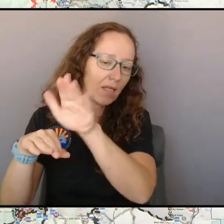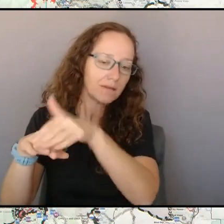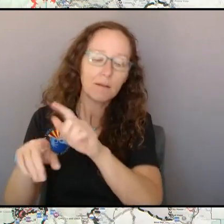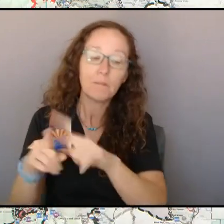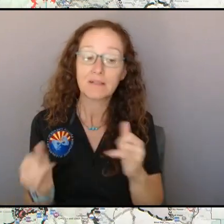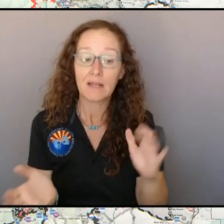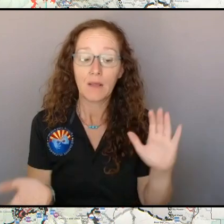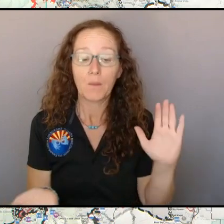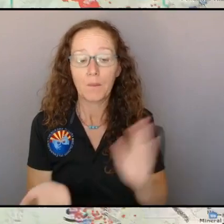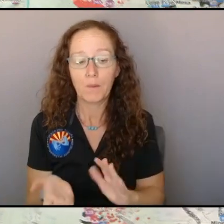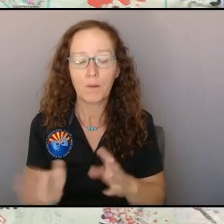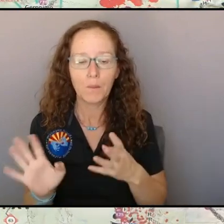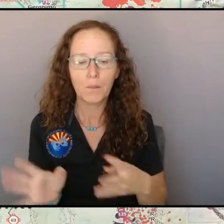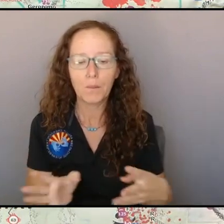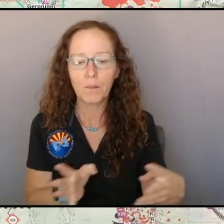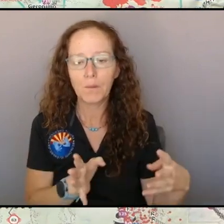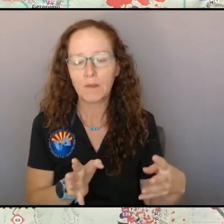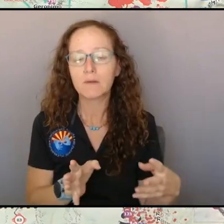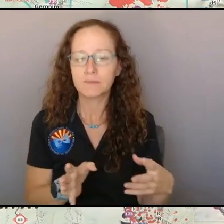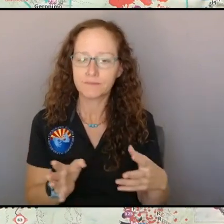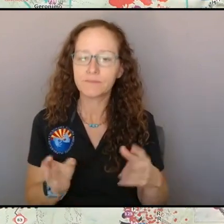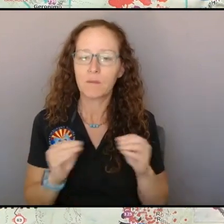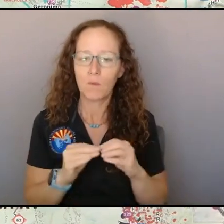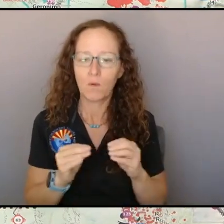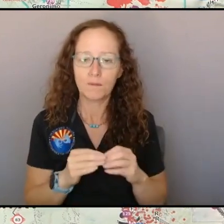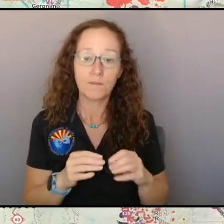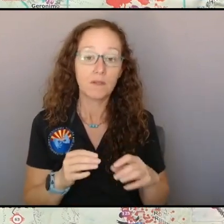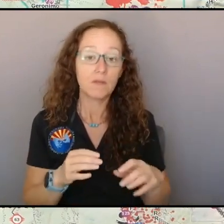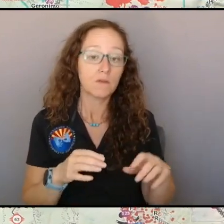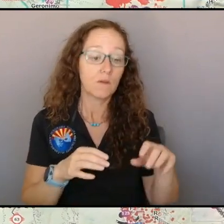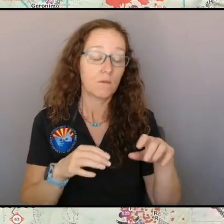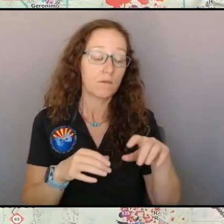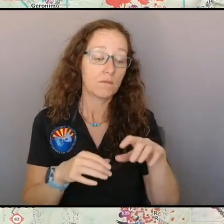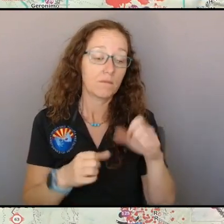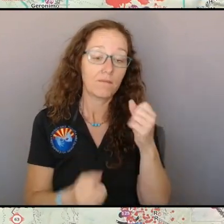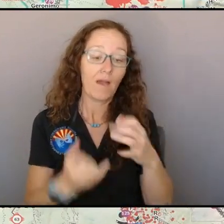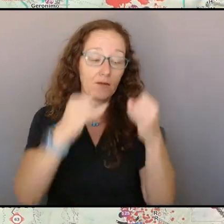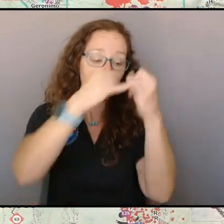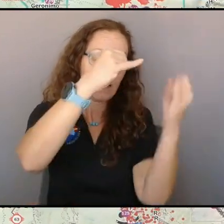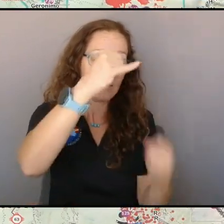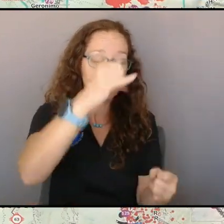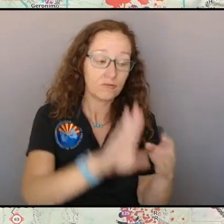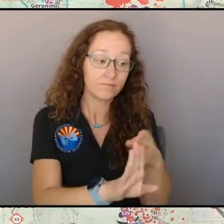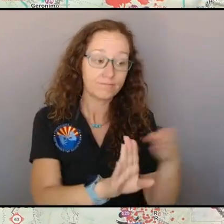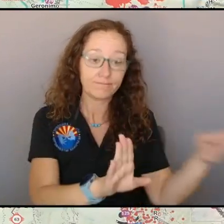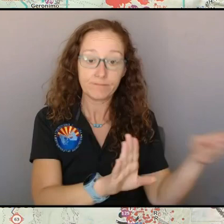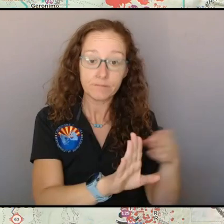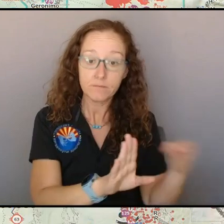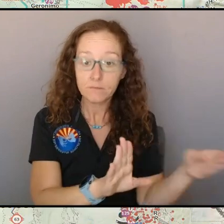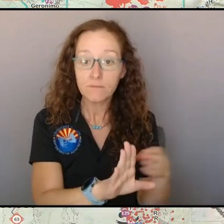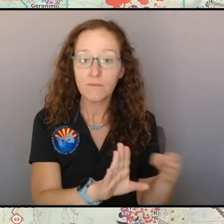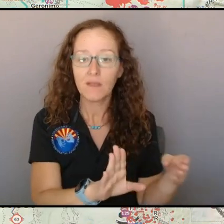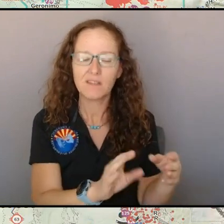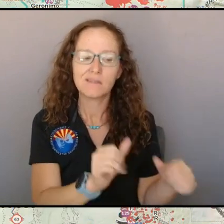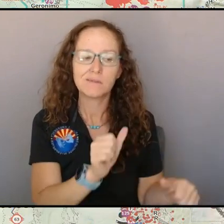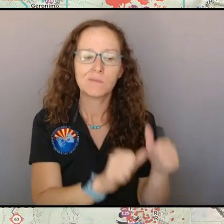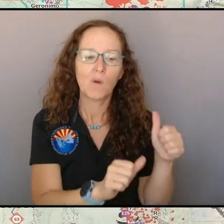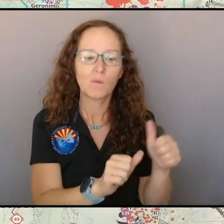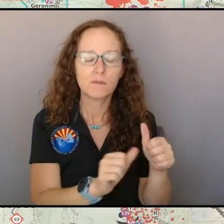Sangre de Cristos, on the black side of the fire, mostly south and southeast winds 10 to 15, much lower than yesterday. If